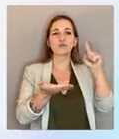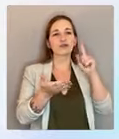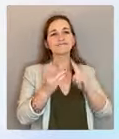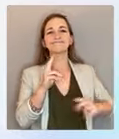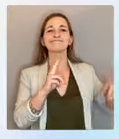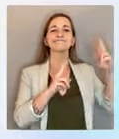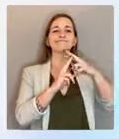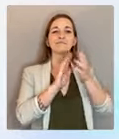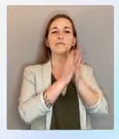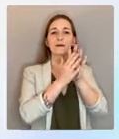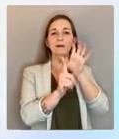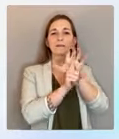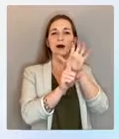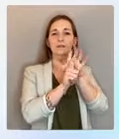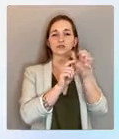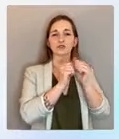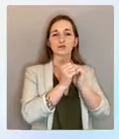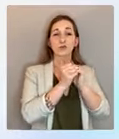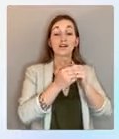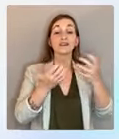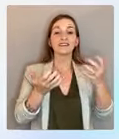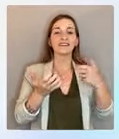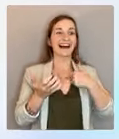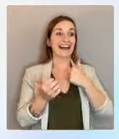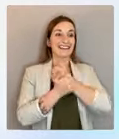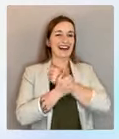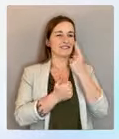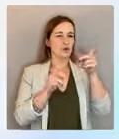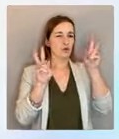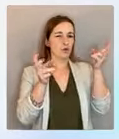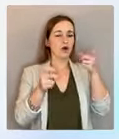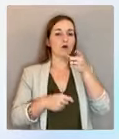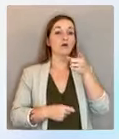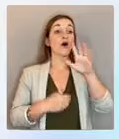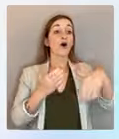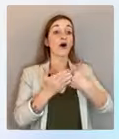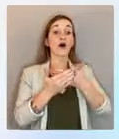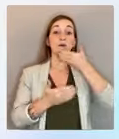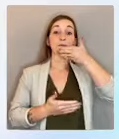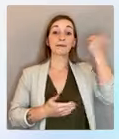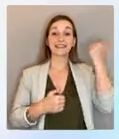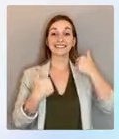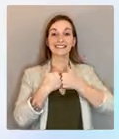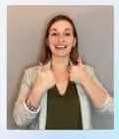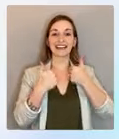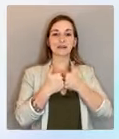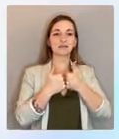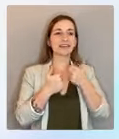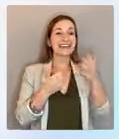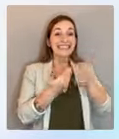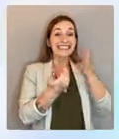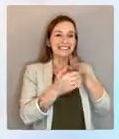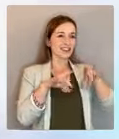And there's this quote I love from Nolan Bushnell, which is that "All the best games are easy to learn and impossible to master."